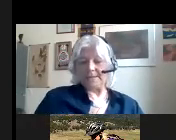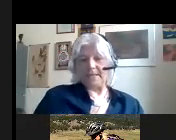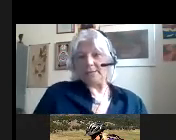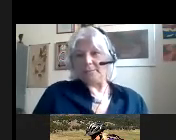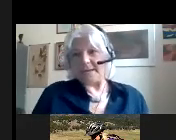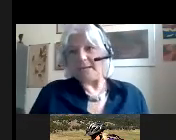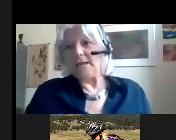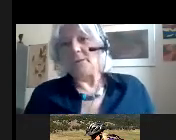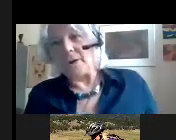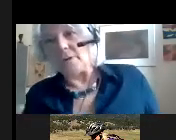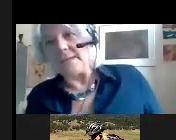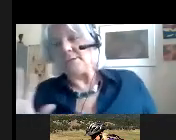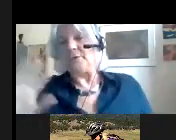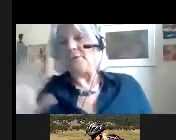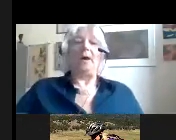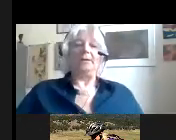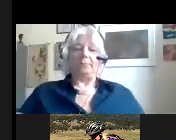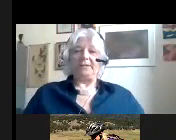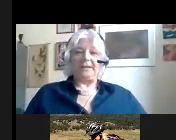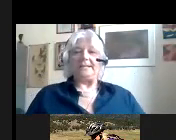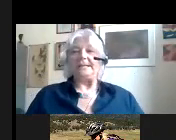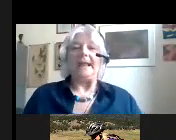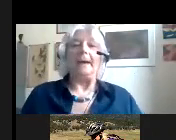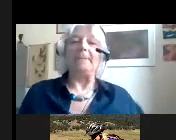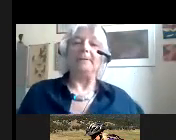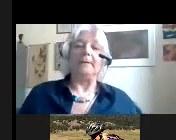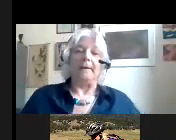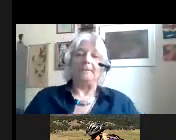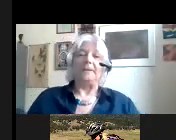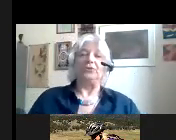doesn't mean we all need to move beyond it and pretend it didn't happen, it just needs to be